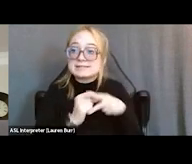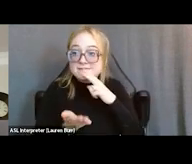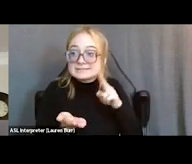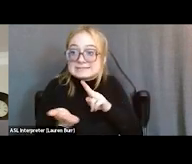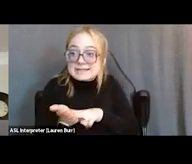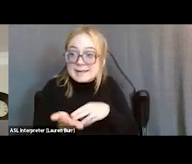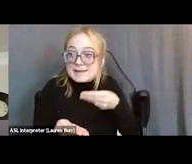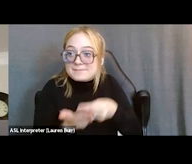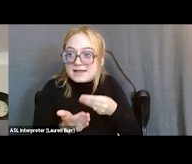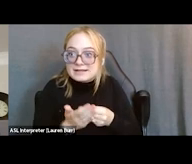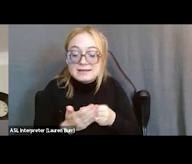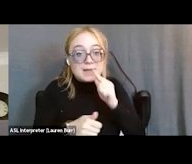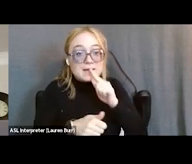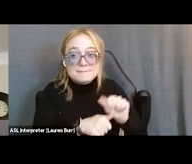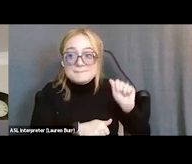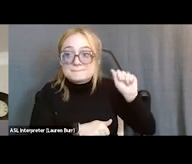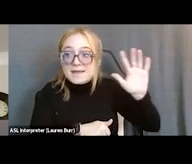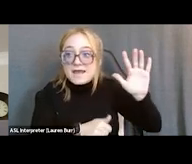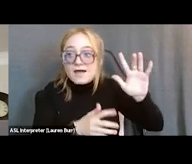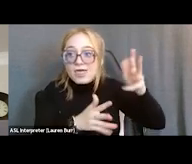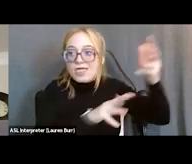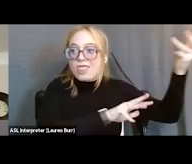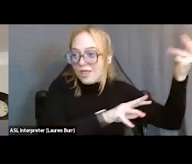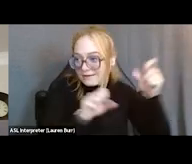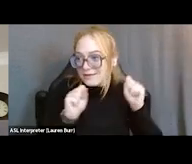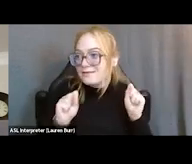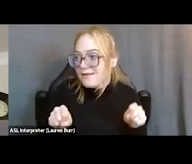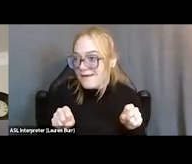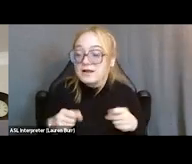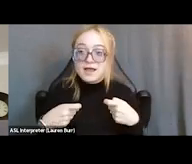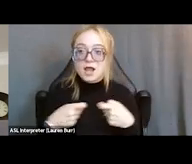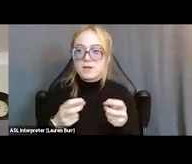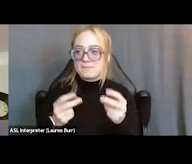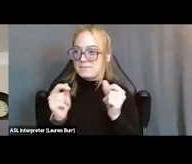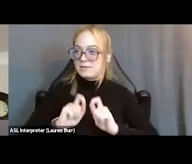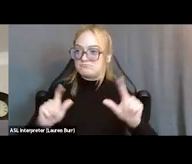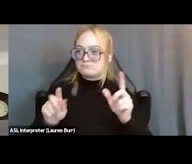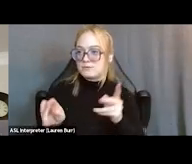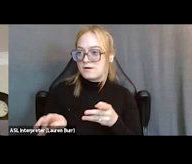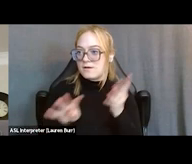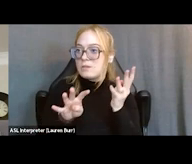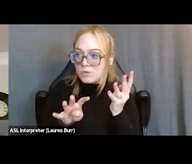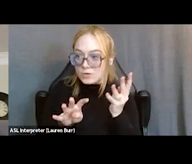as we all know, the records get uploaded very quickly so soon as you get the records into us,